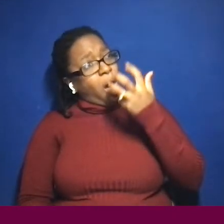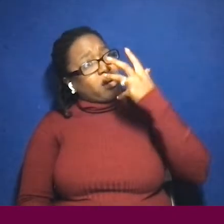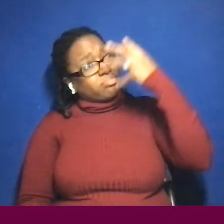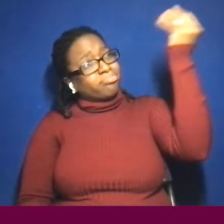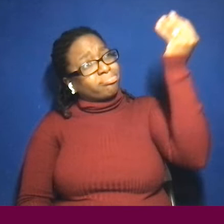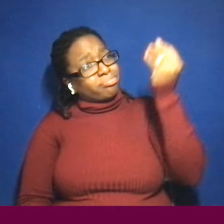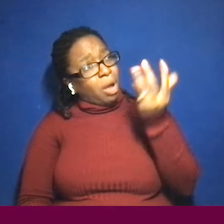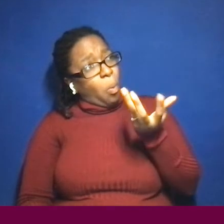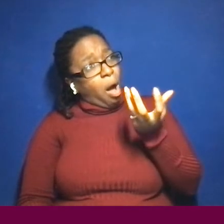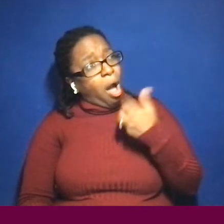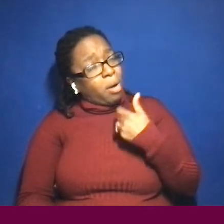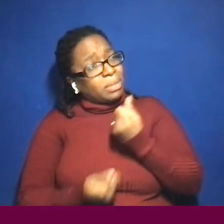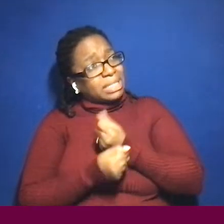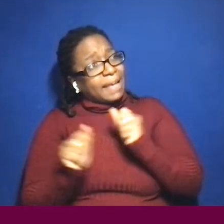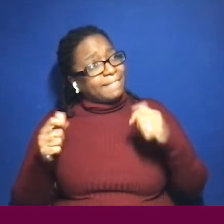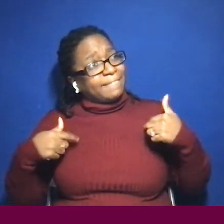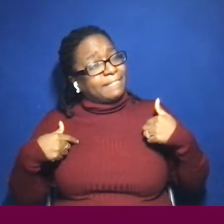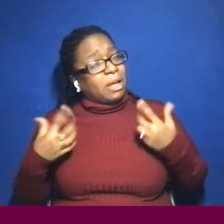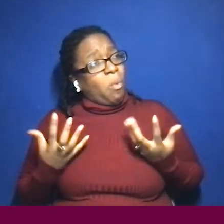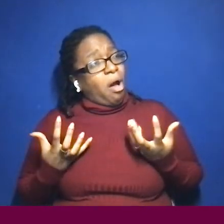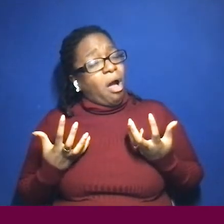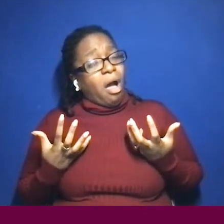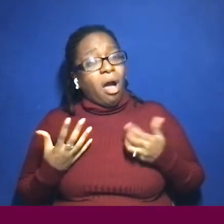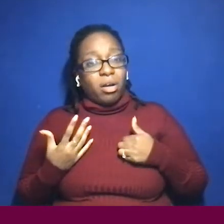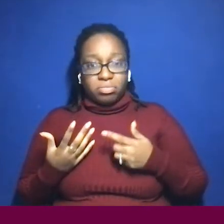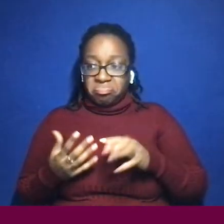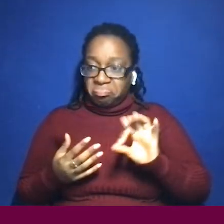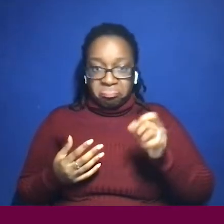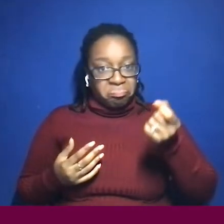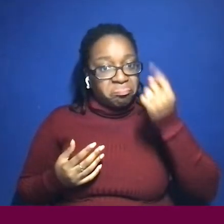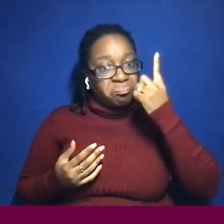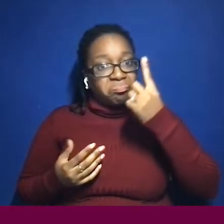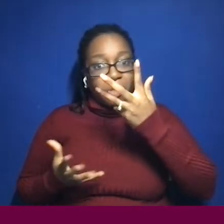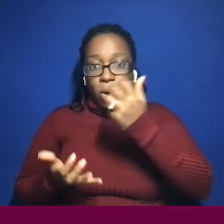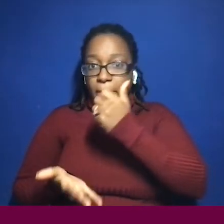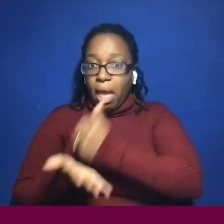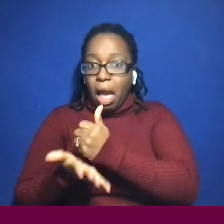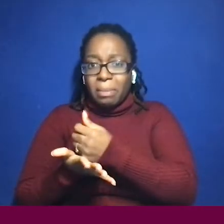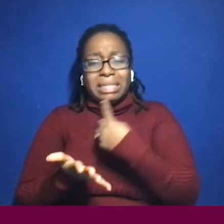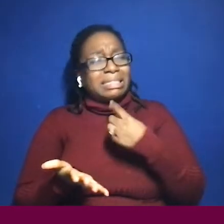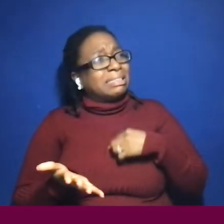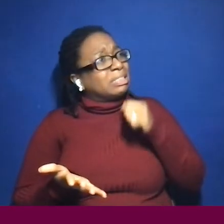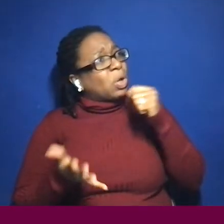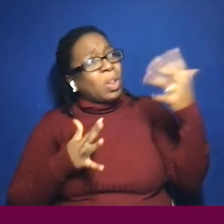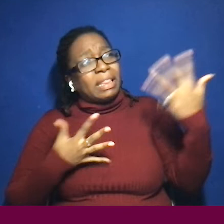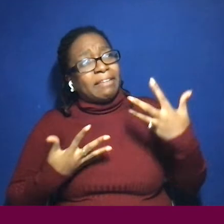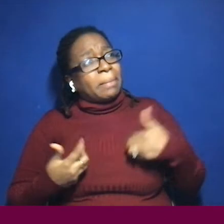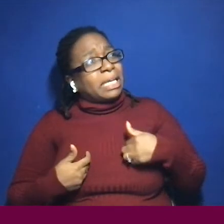is important. He wanted to be helped. He said, "Don't let them leave me behind." Because his